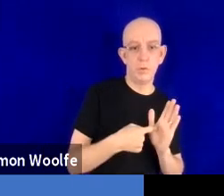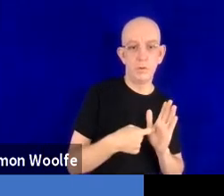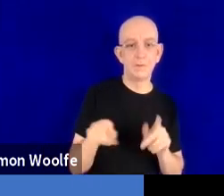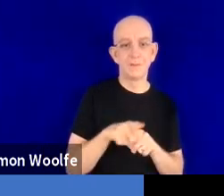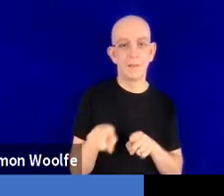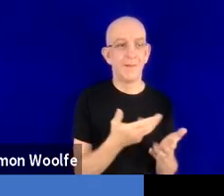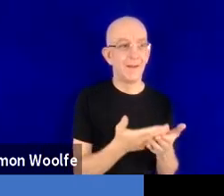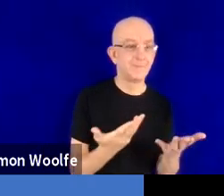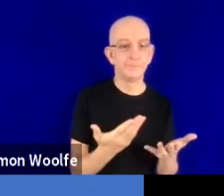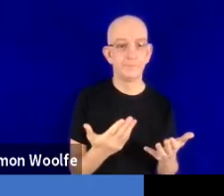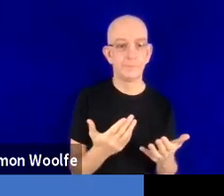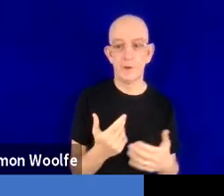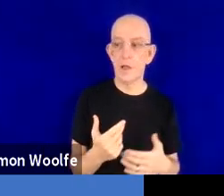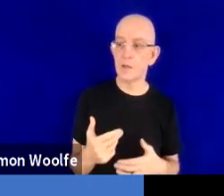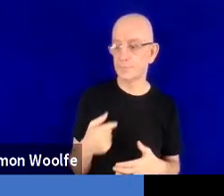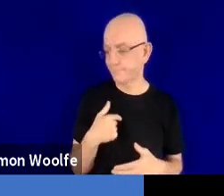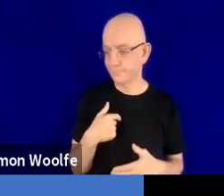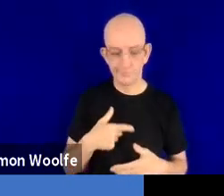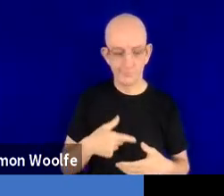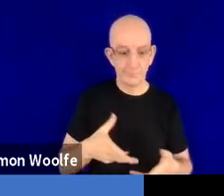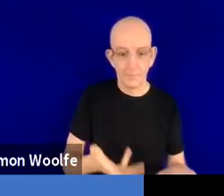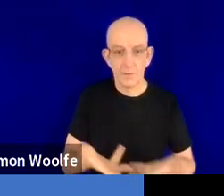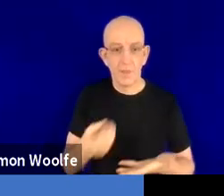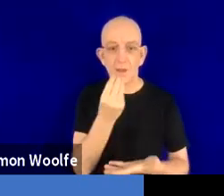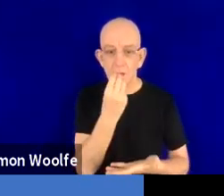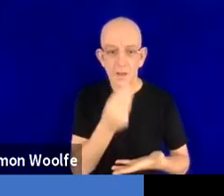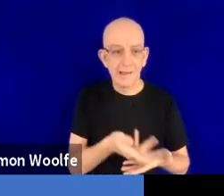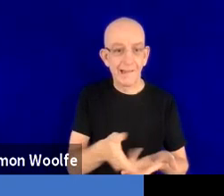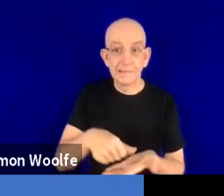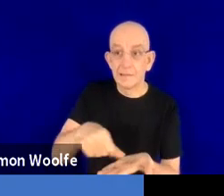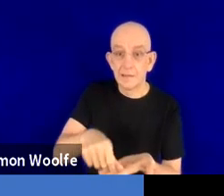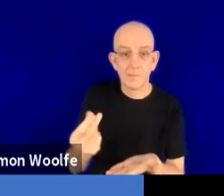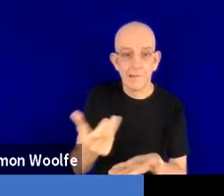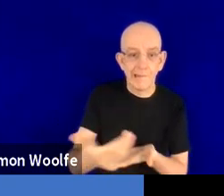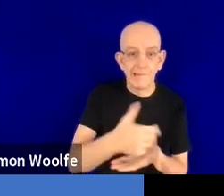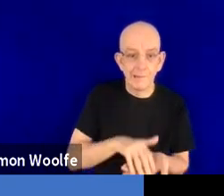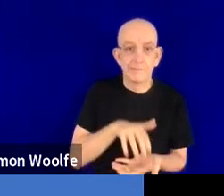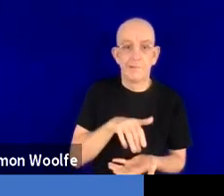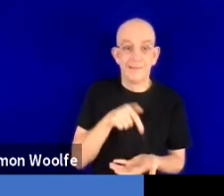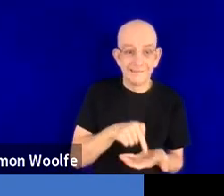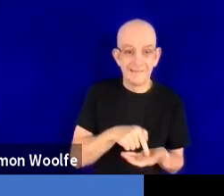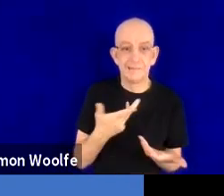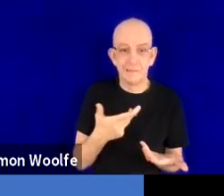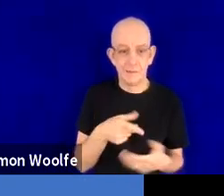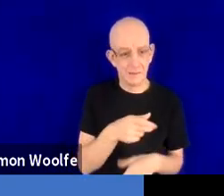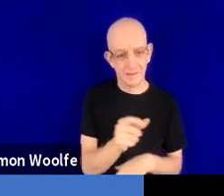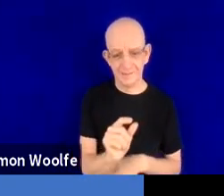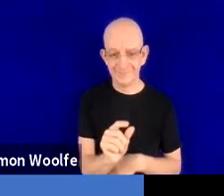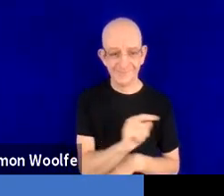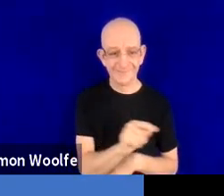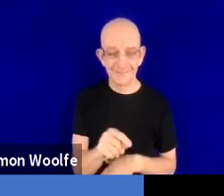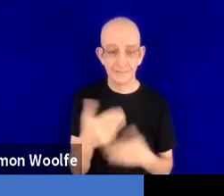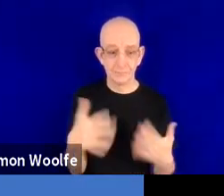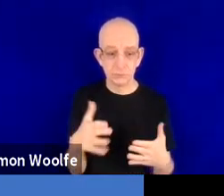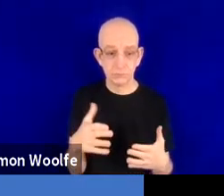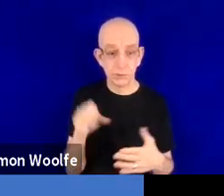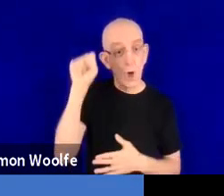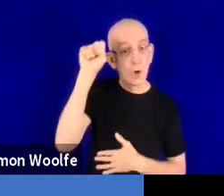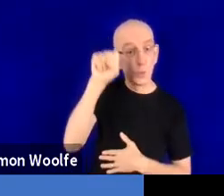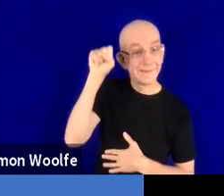And this chart from Uzbekistan, which is from one of the case studies, really just shows that the changes in household income